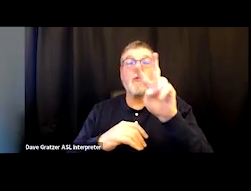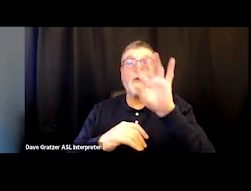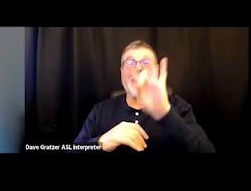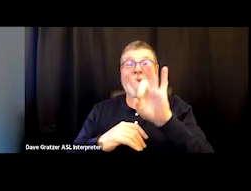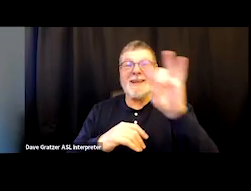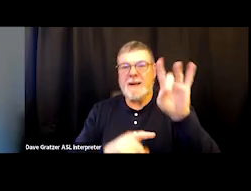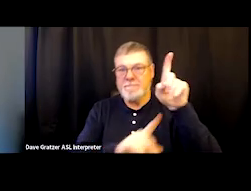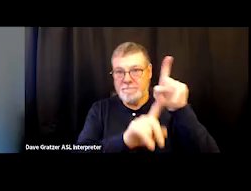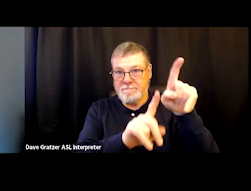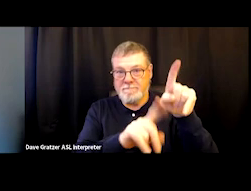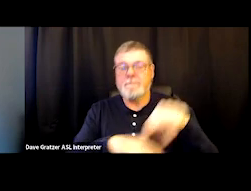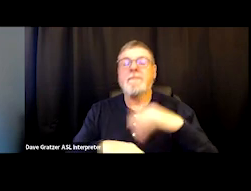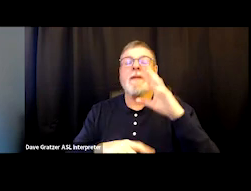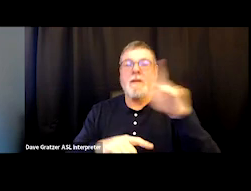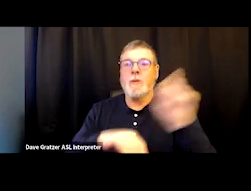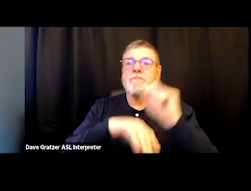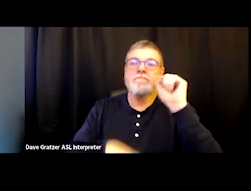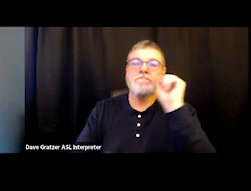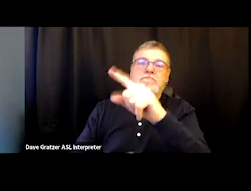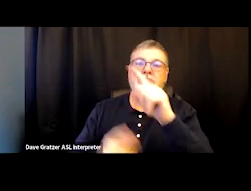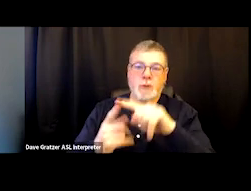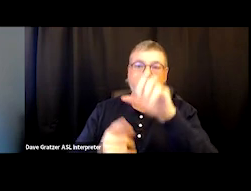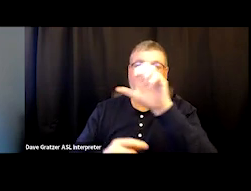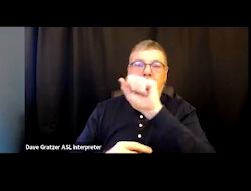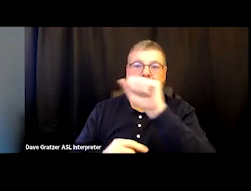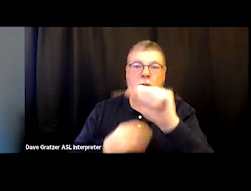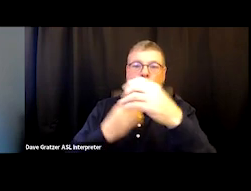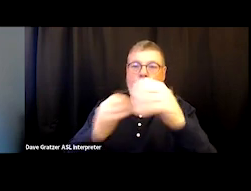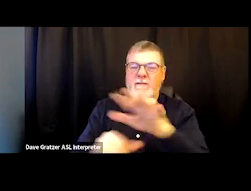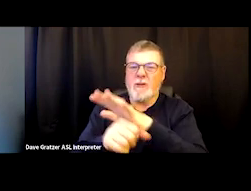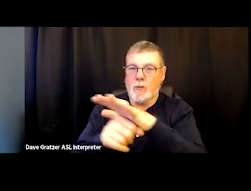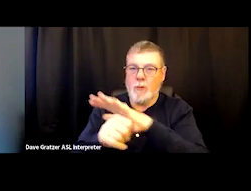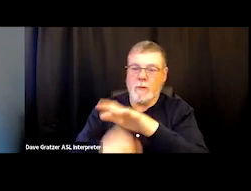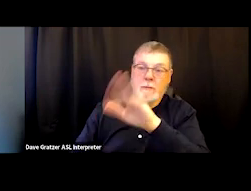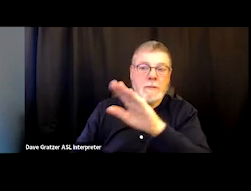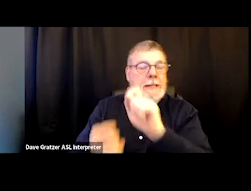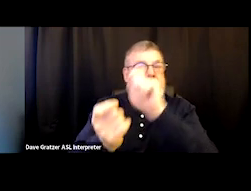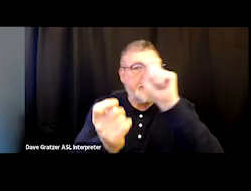and you can send this to your local Social Security office. You just wanna make sure that you're very specific on this form